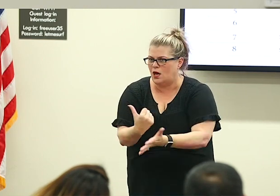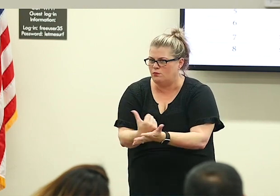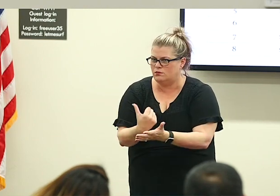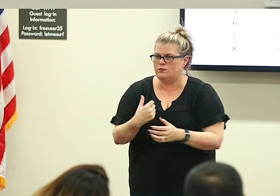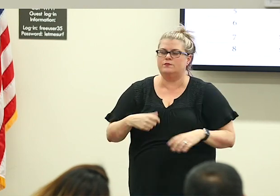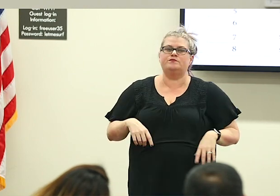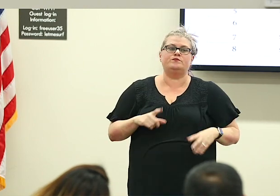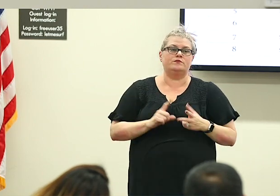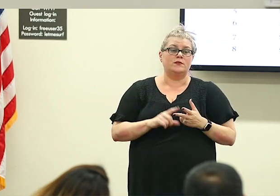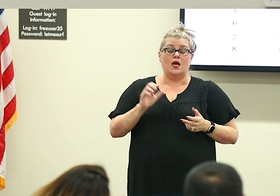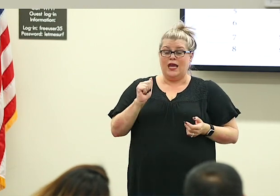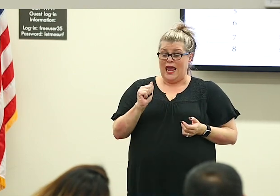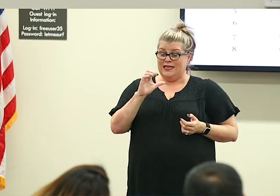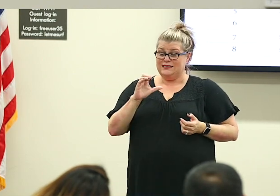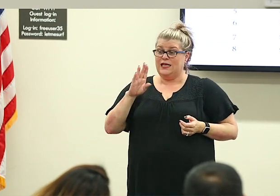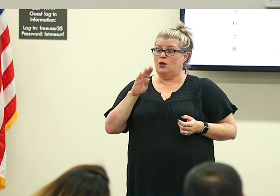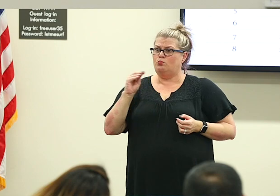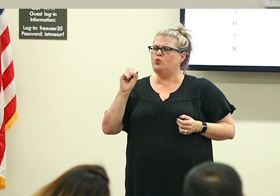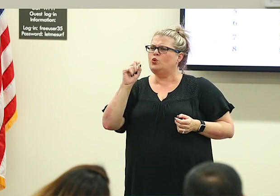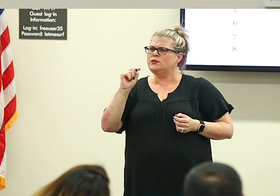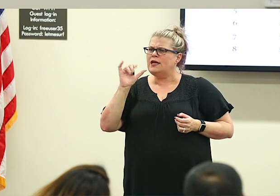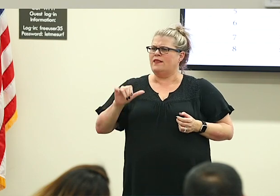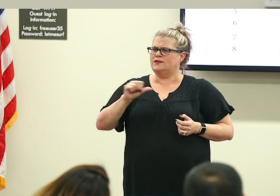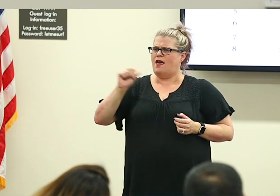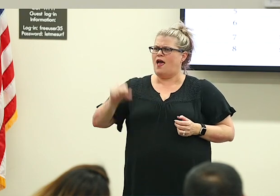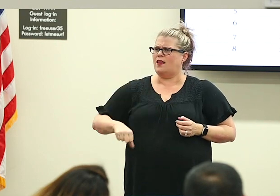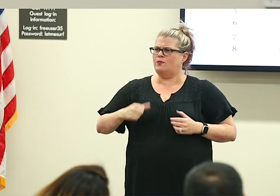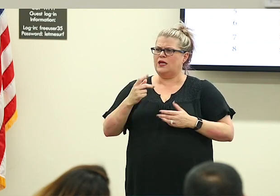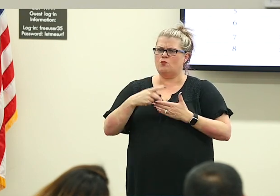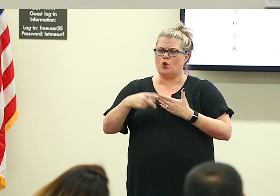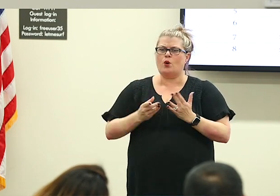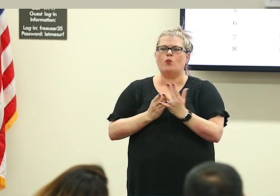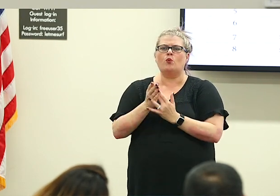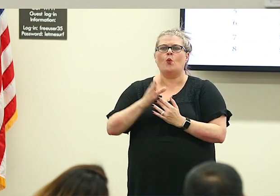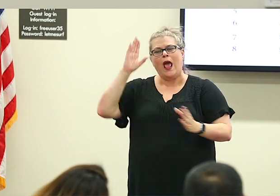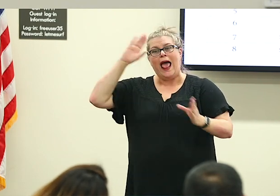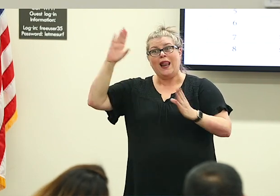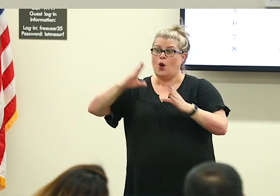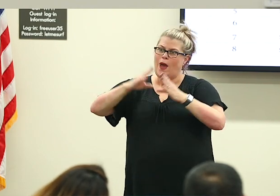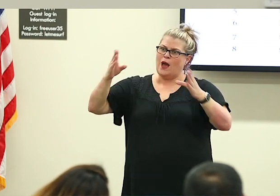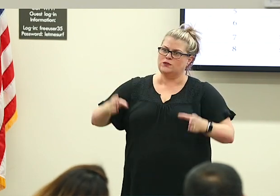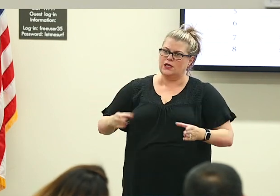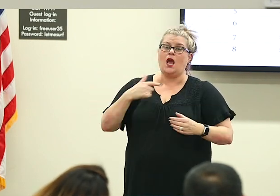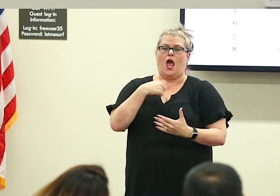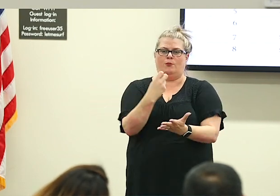AC Boost is the Alameda program through Hello Housing. I'm an approved lender with them.